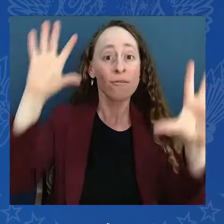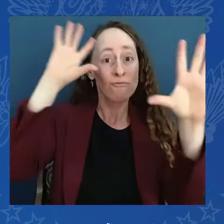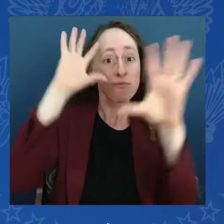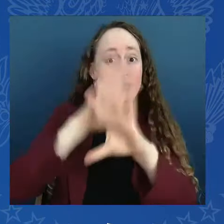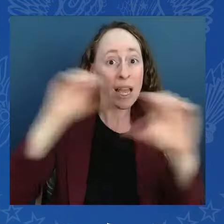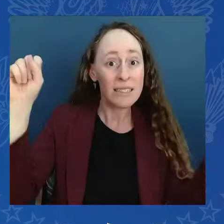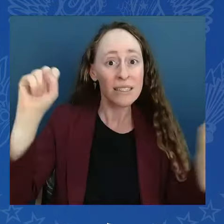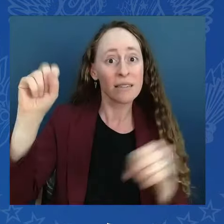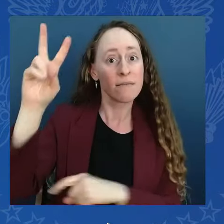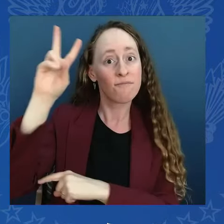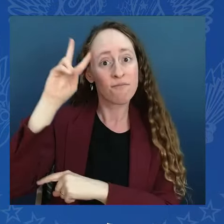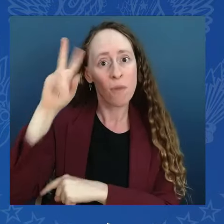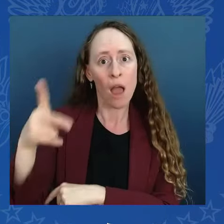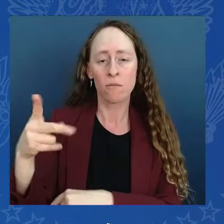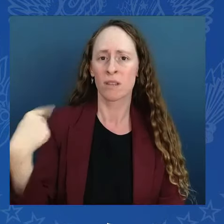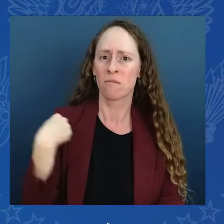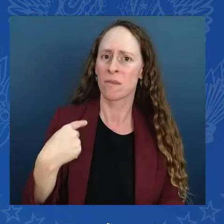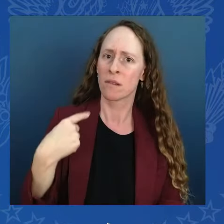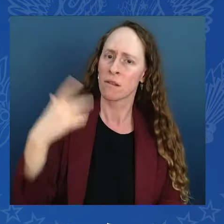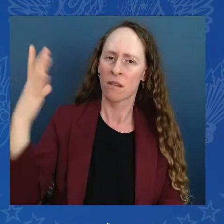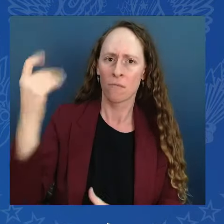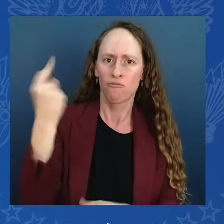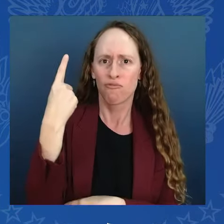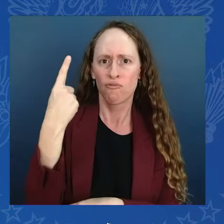and they have followed through and kept their promises.